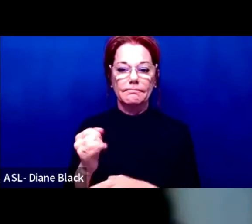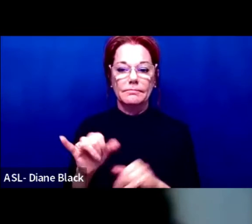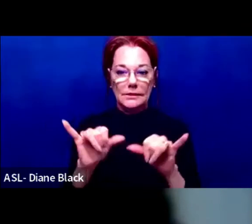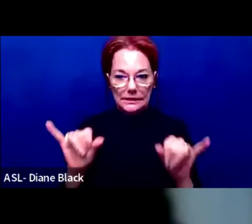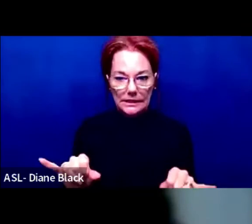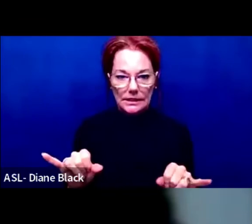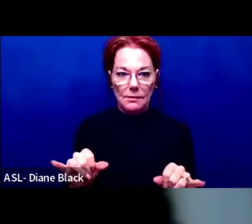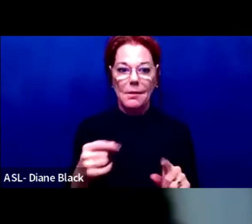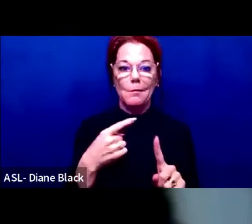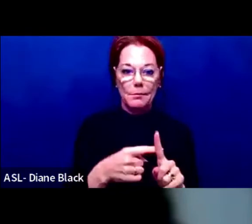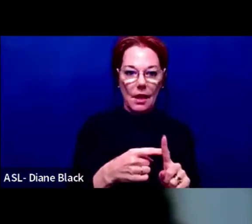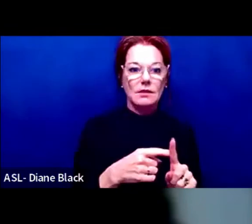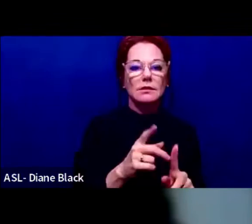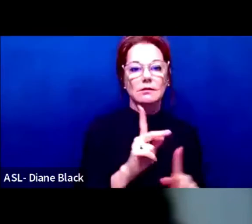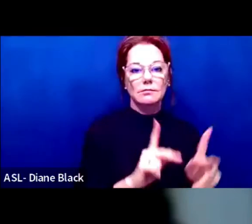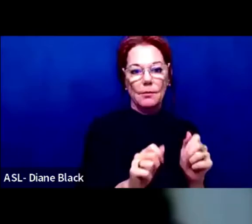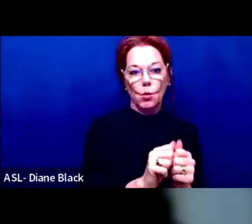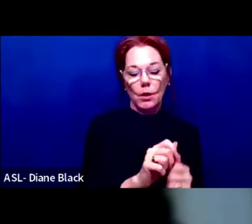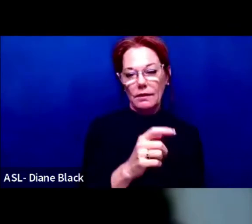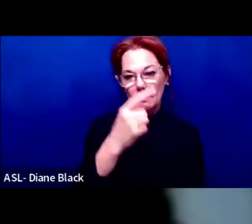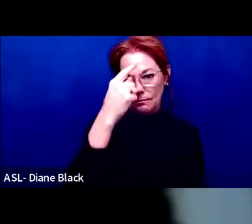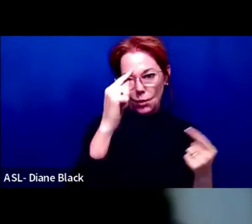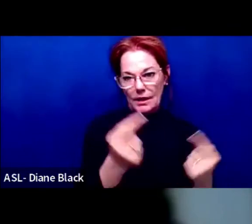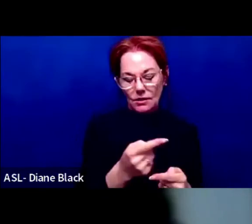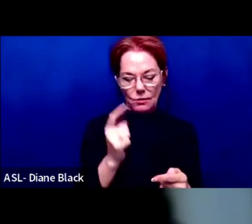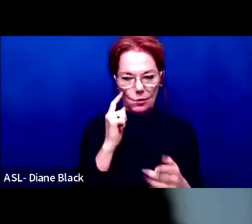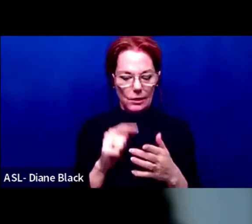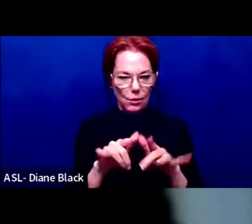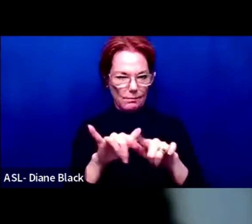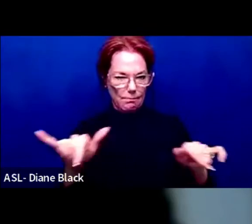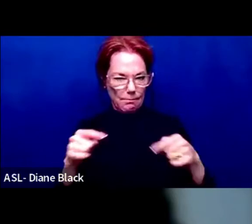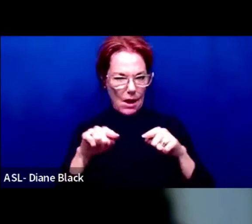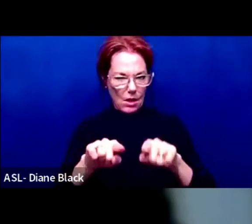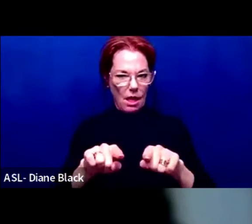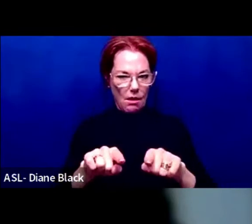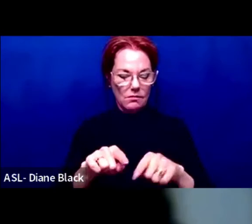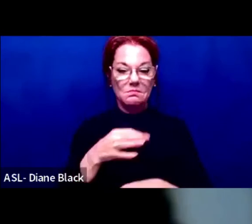parallel there. So any work being done to address that at a